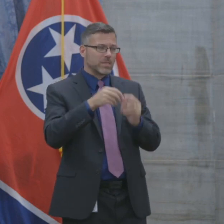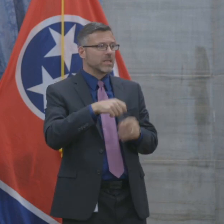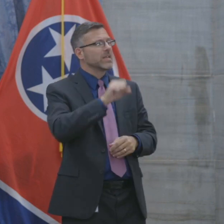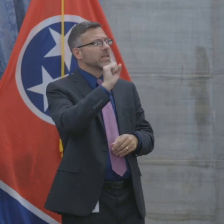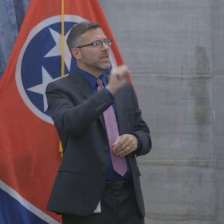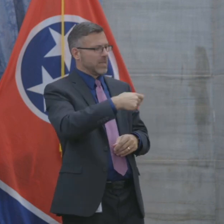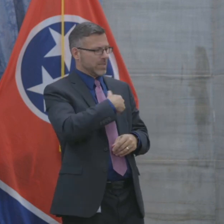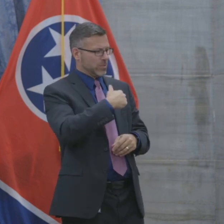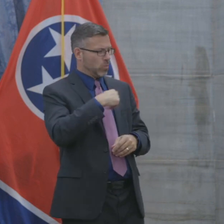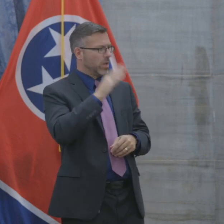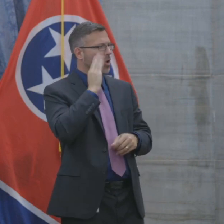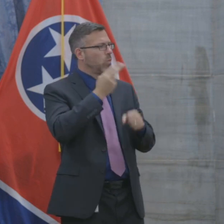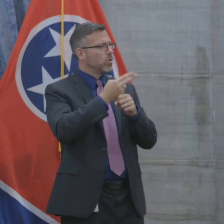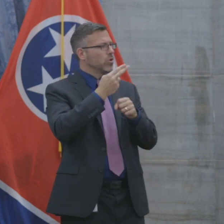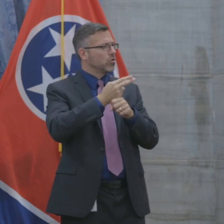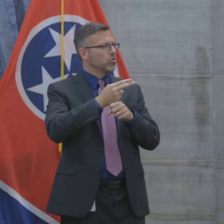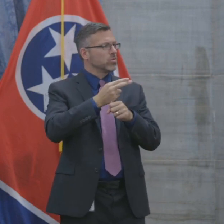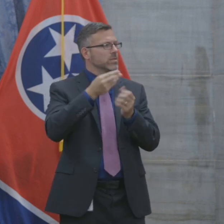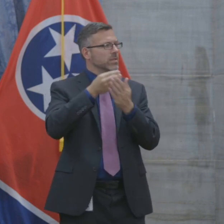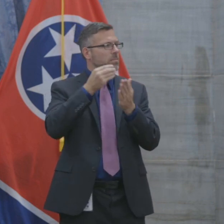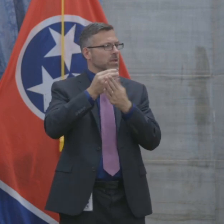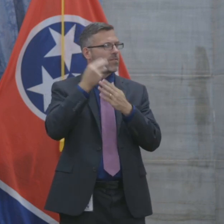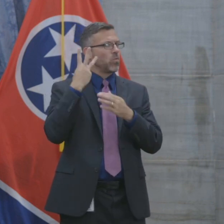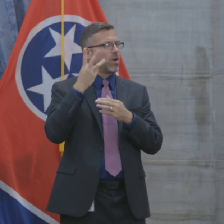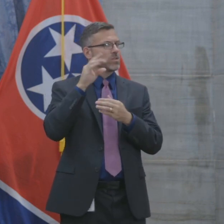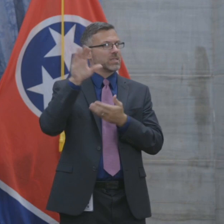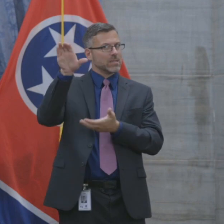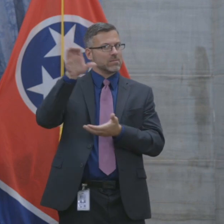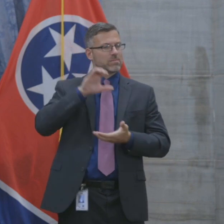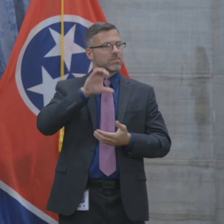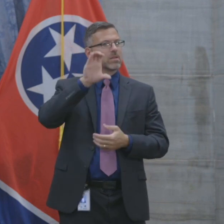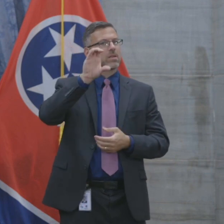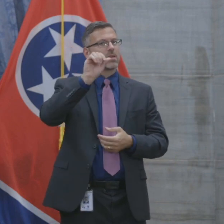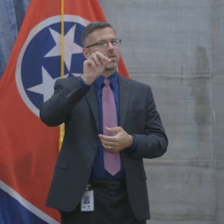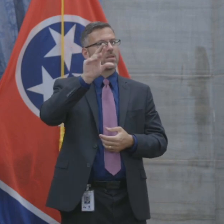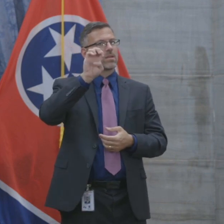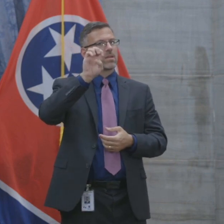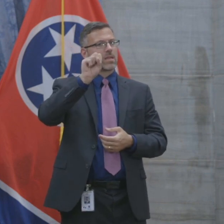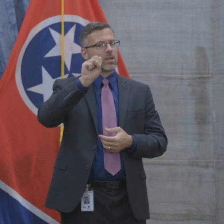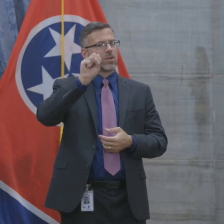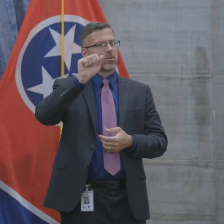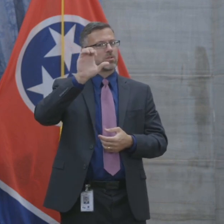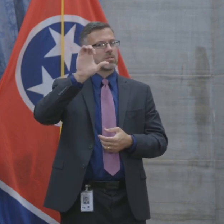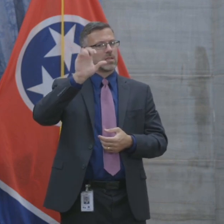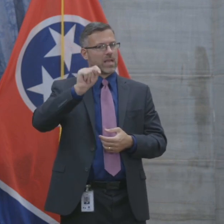quick with Commissioner Ezell, do you have any sense of when